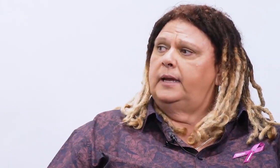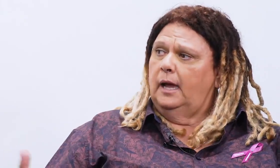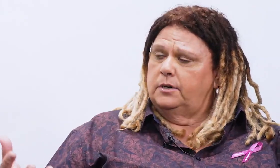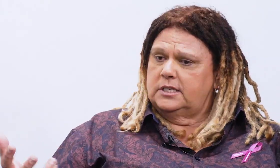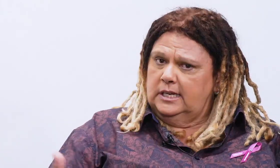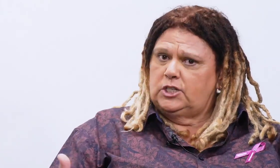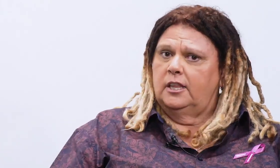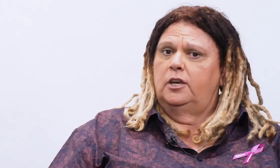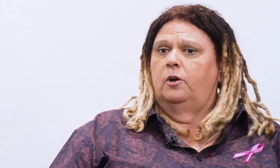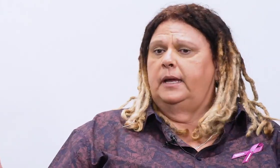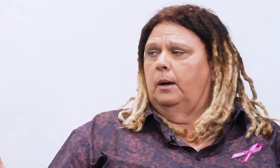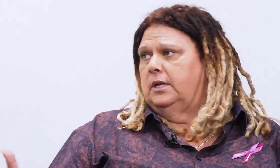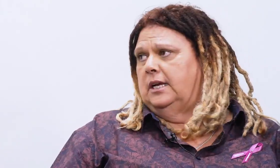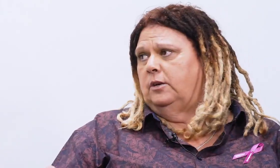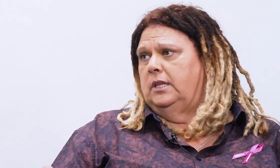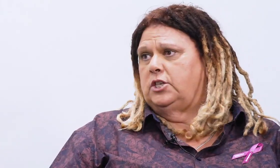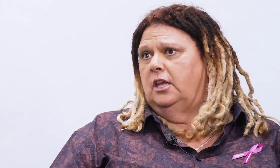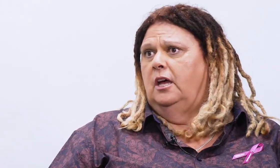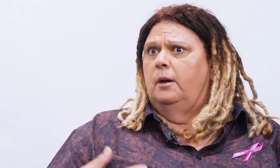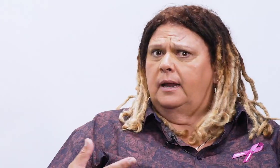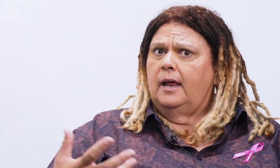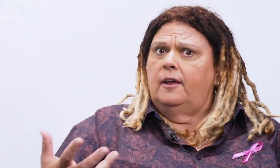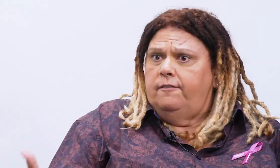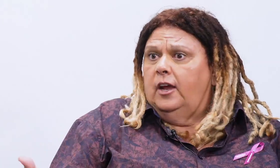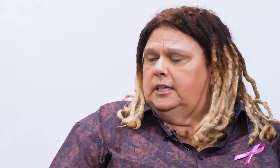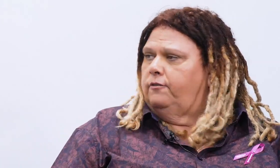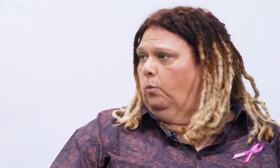not being able to see each other, not being able to connect with each other but finding